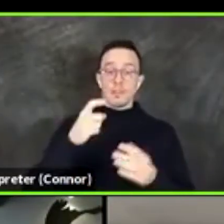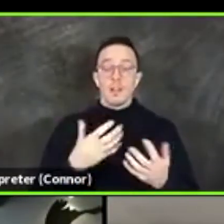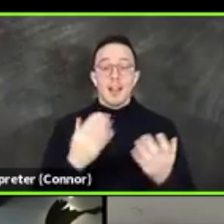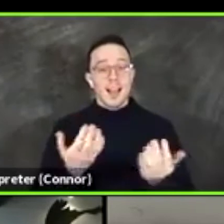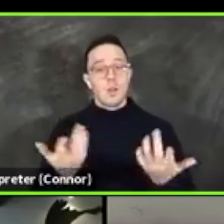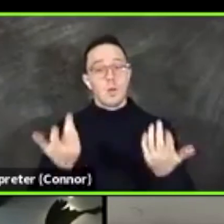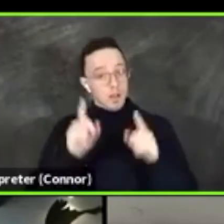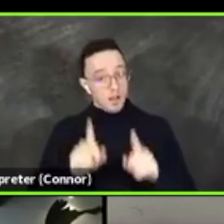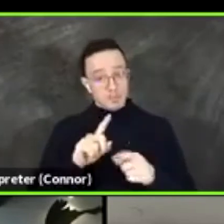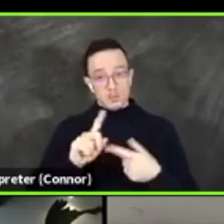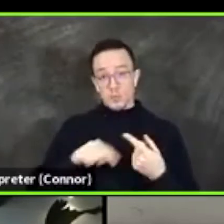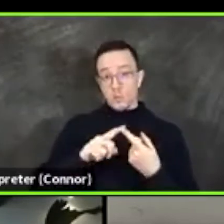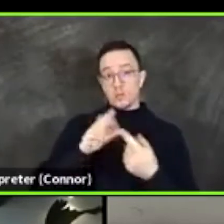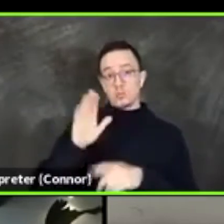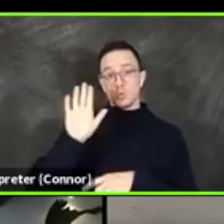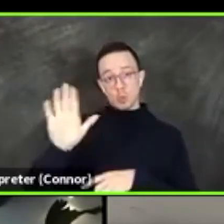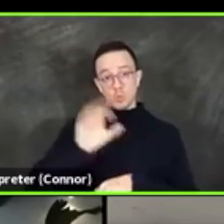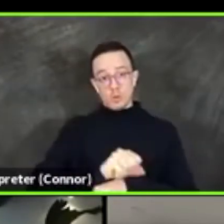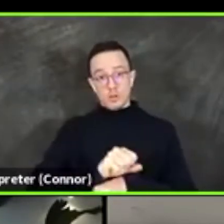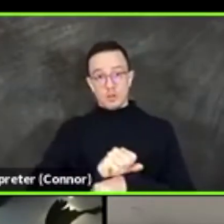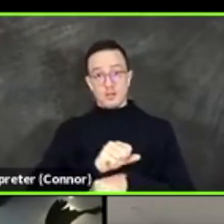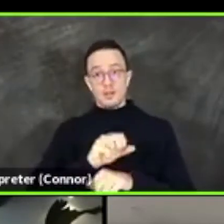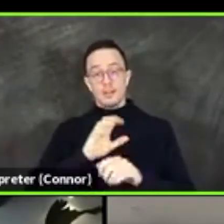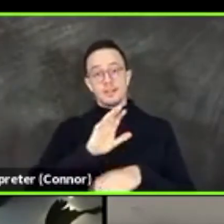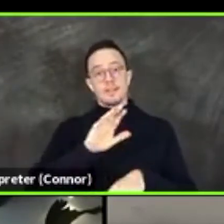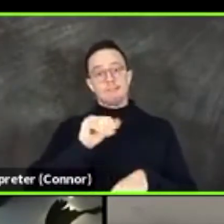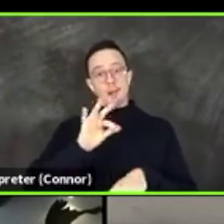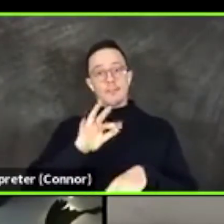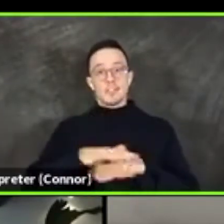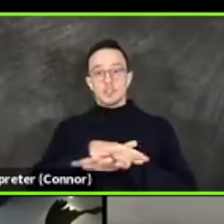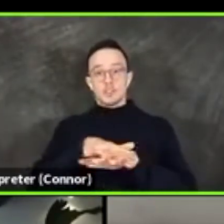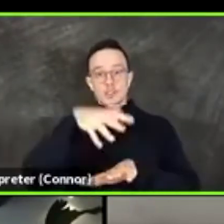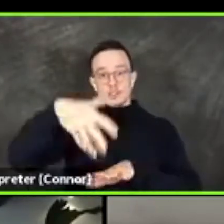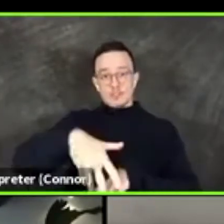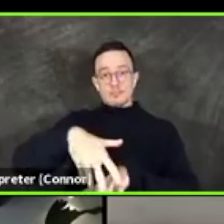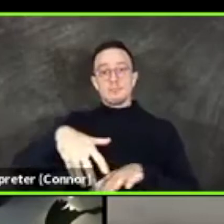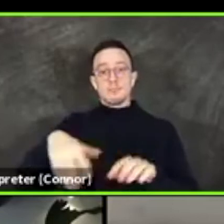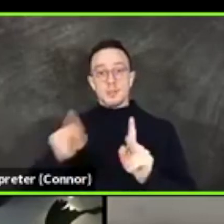INDIGENOUS PEOPLE -- IS CENTERED? MAYBE WE CAN START THERE.